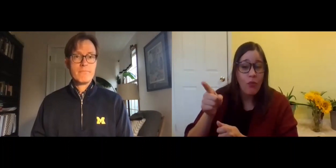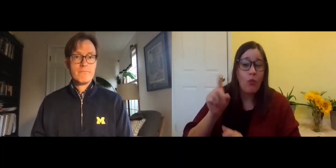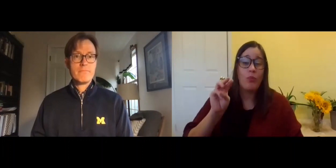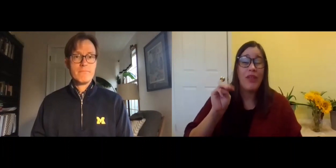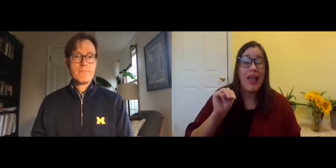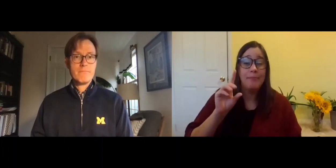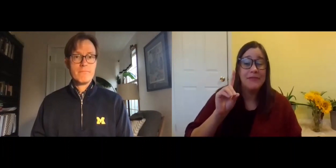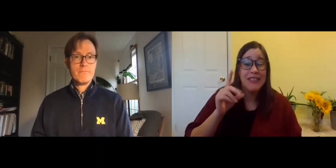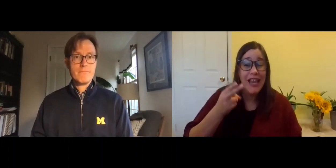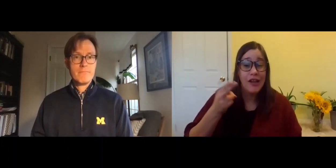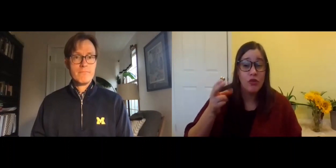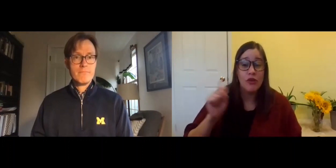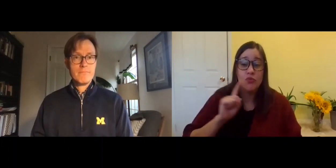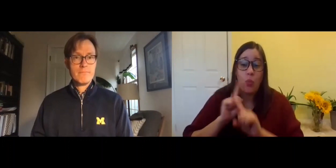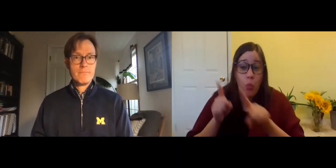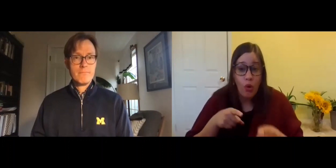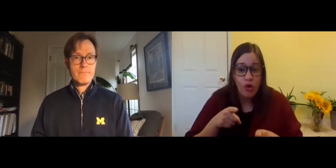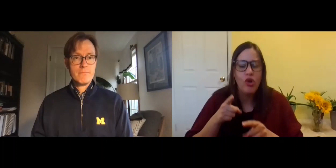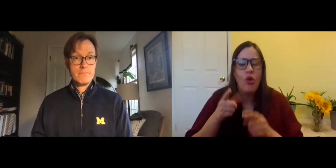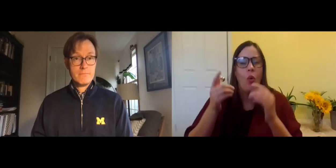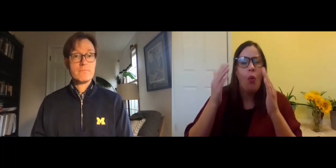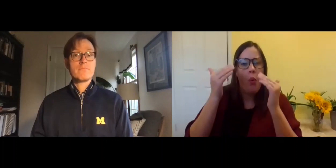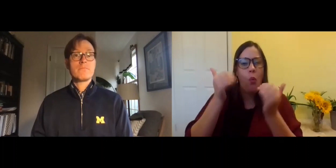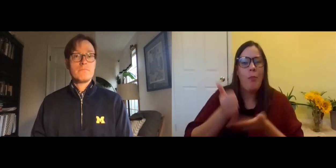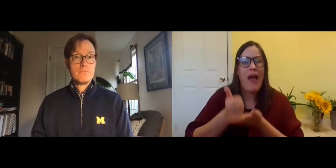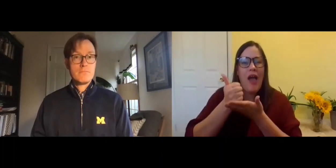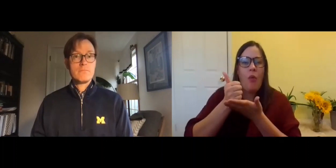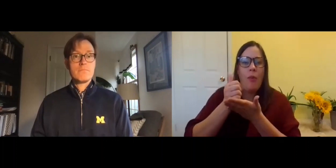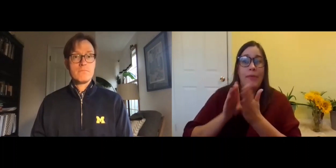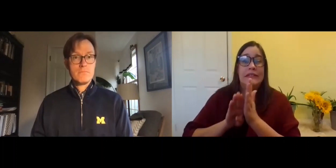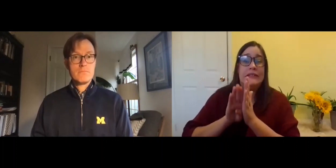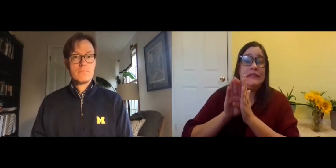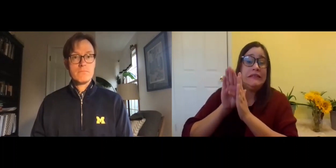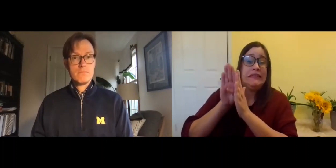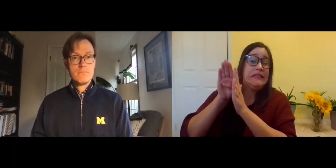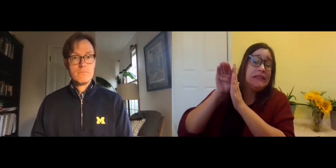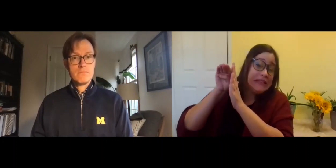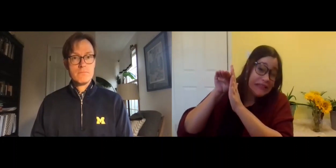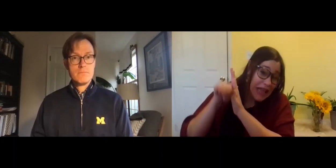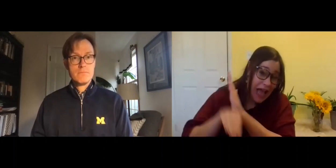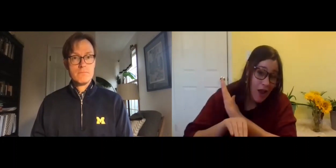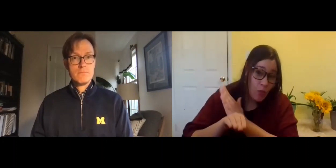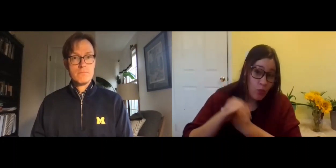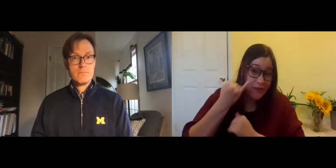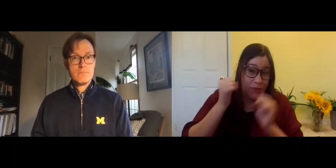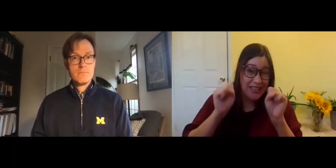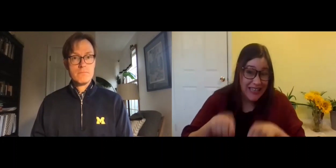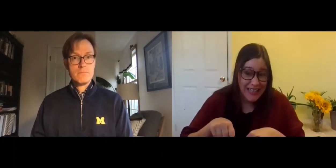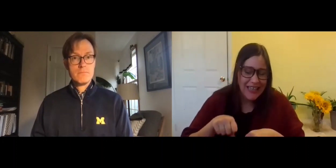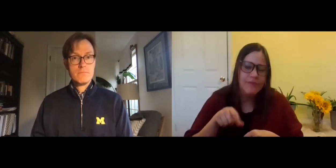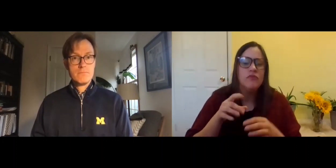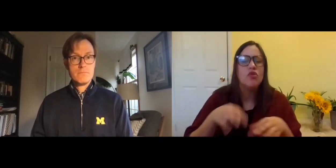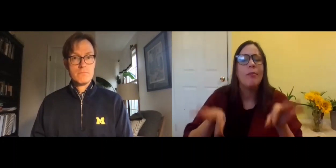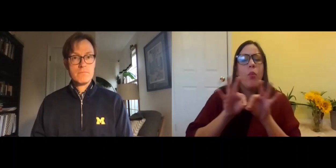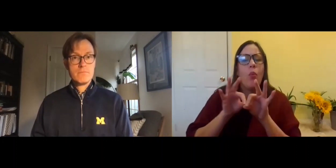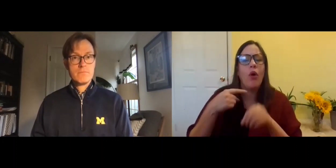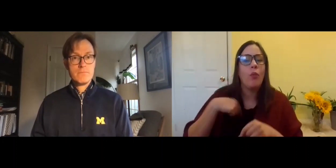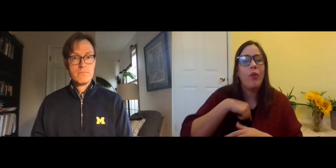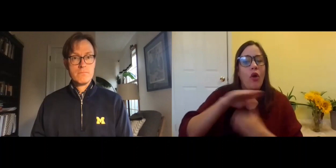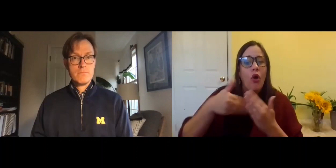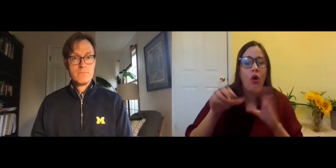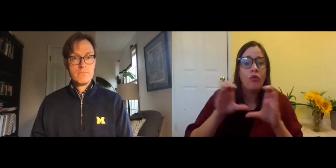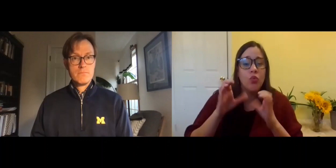It’s important to follow the MDHHS order to hopefully mitigate the skyrocketing number